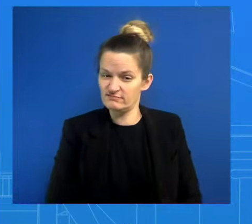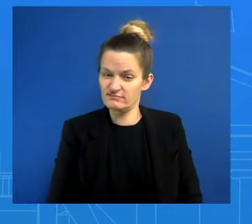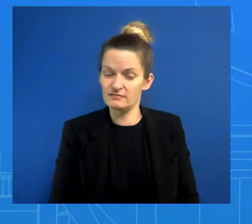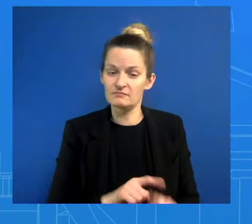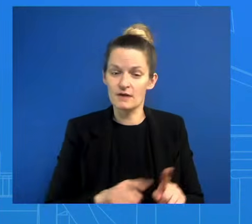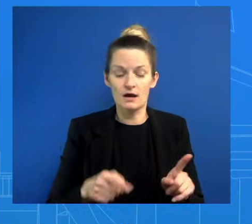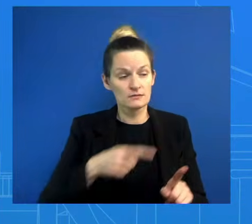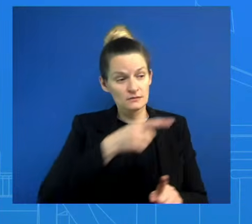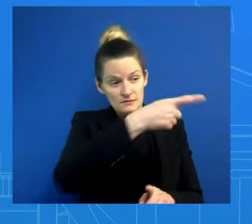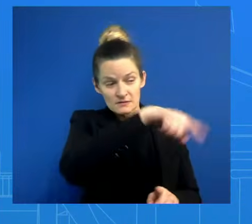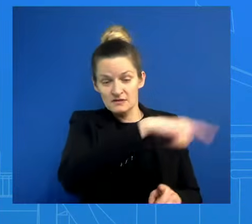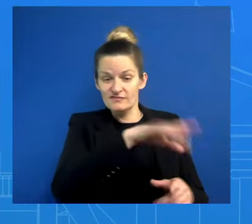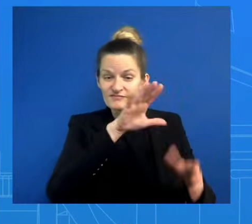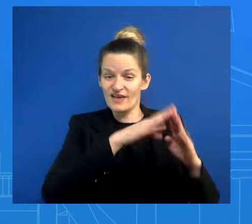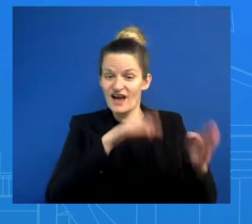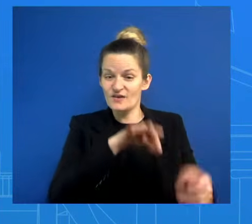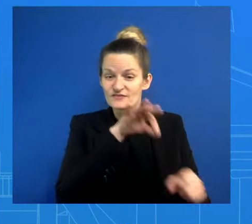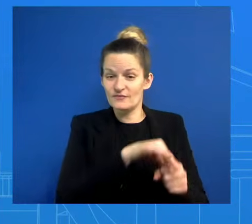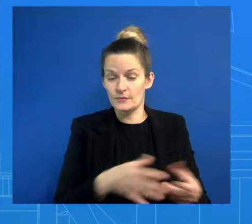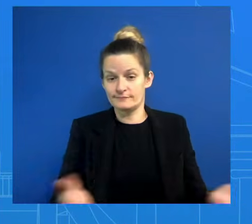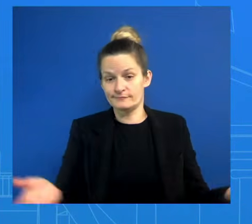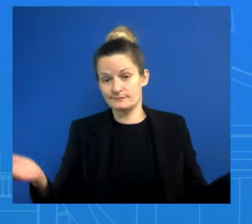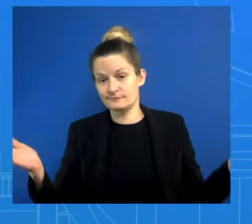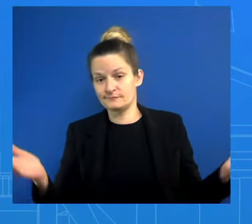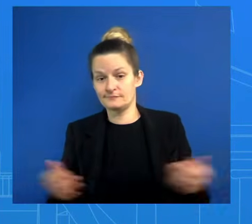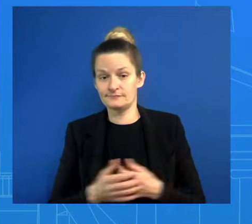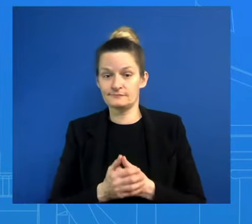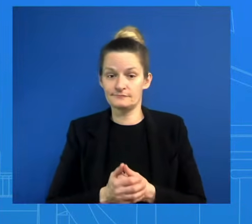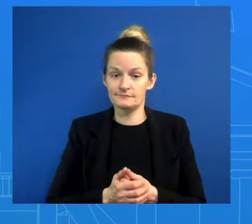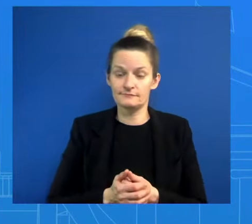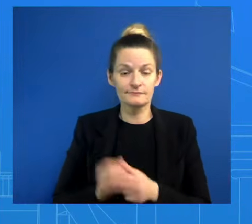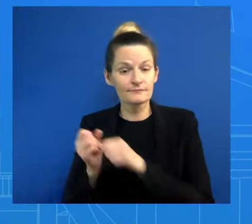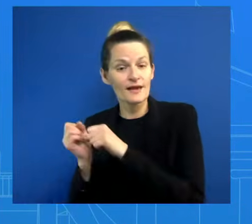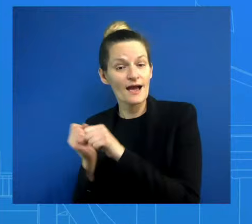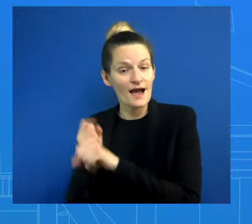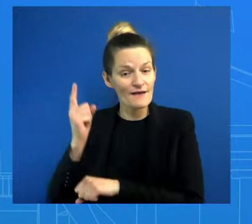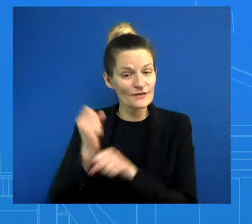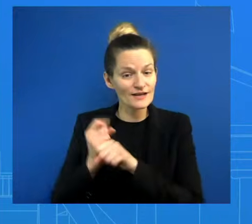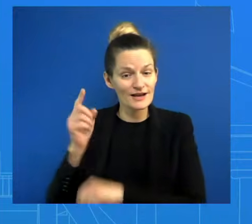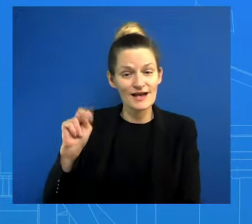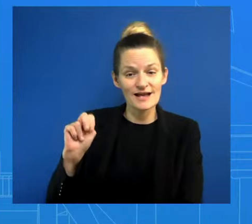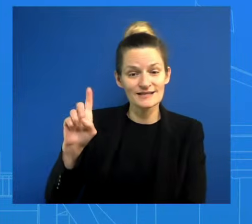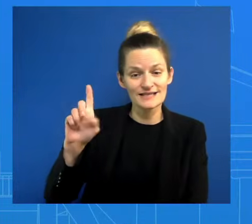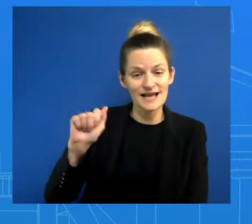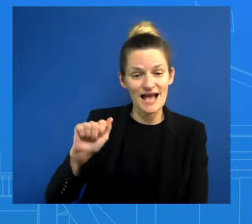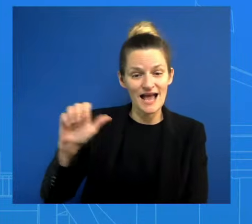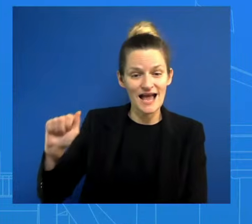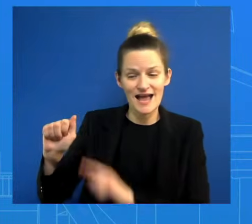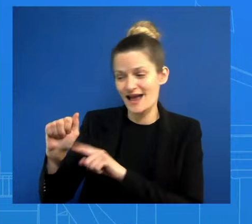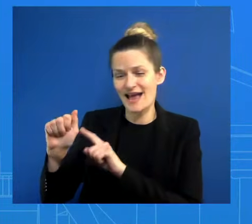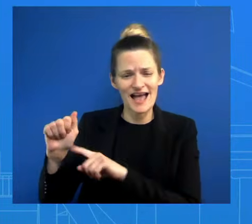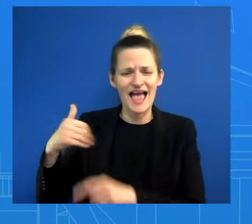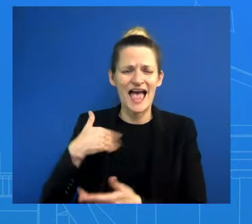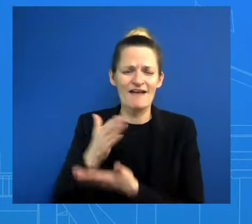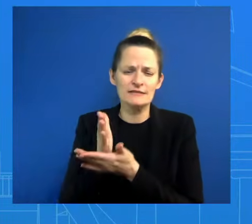Every year, the NDAA has some provisions we support and some we don't. So, the President will judge this in its entirety.